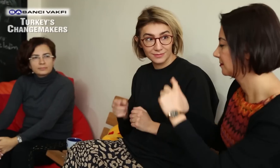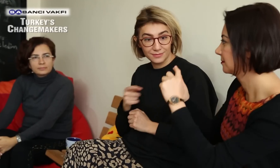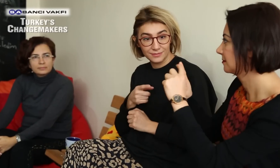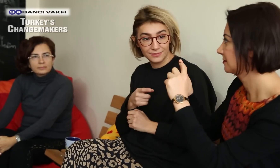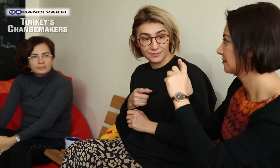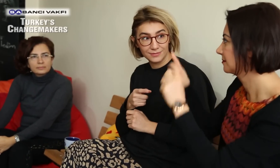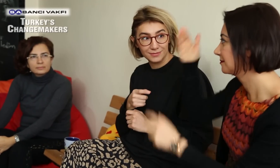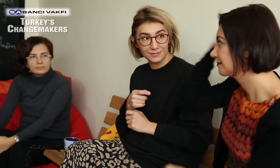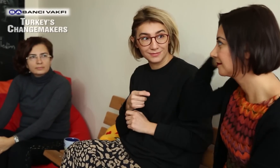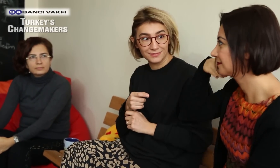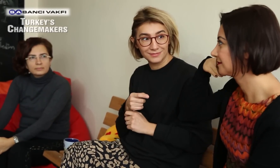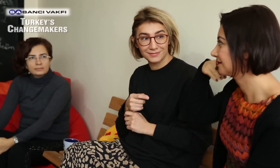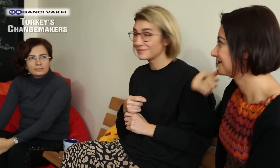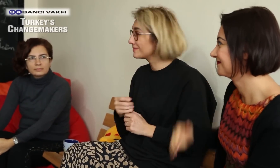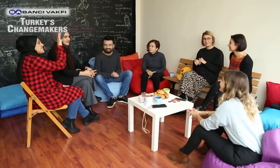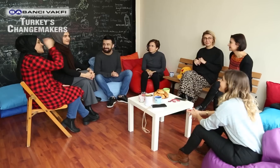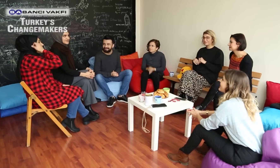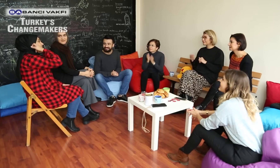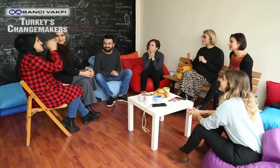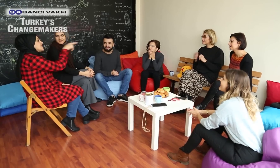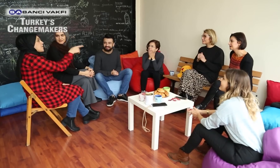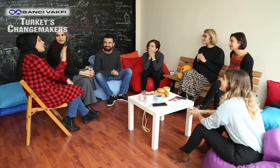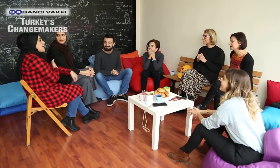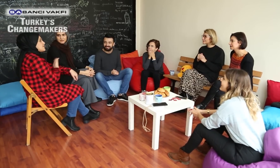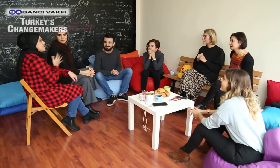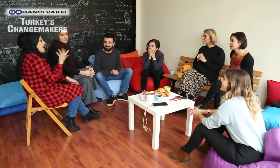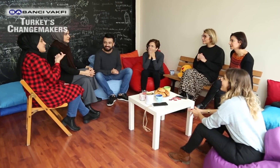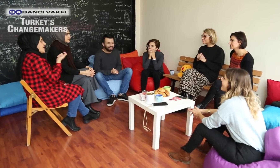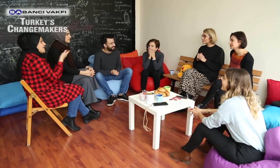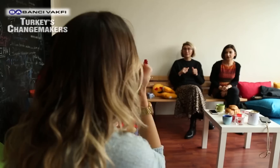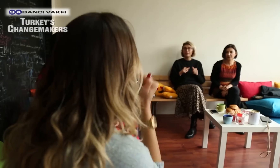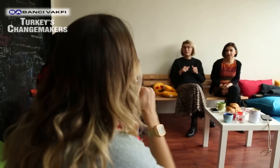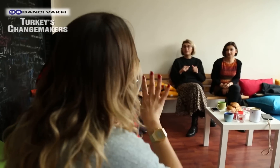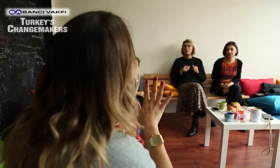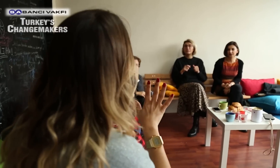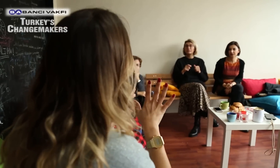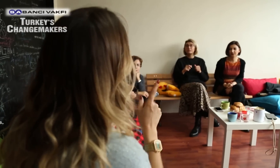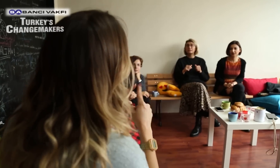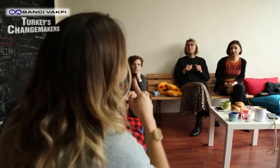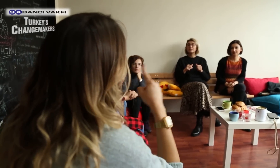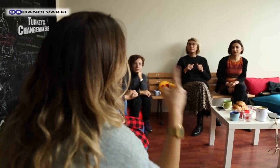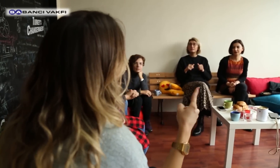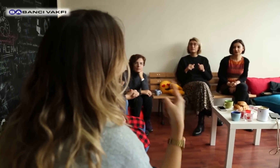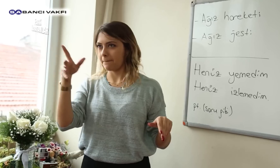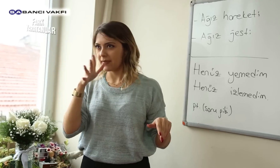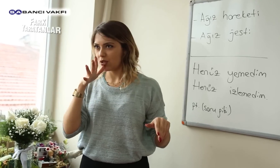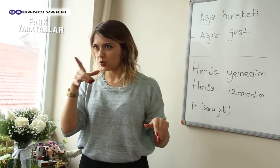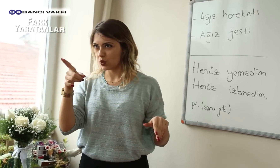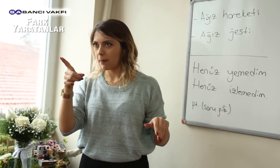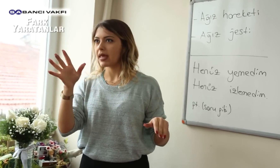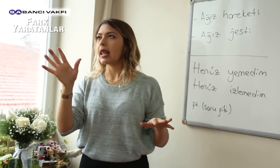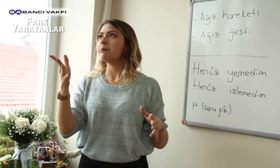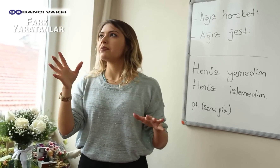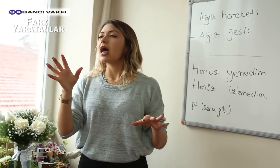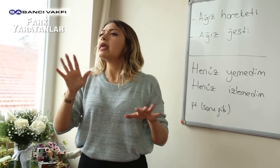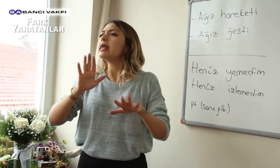A young mathematics teacher named Pelin Baykan, has taken on responsibility of the hearing impaired candidates to be more prepared for this exam.